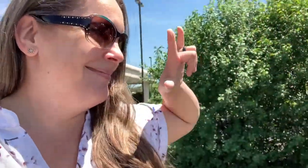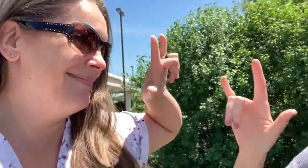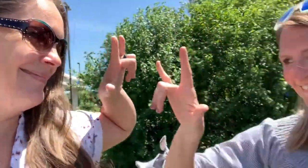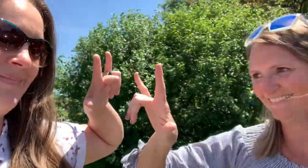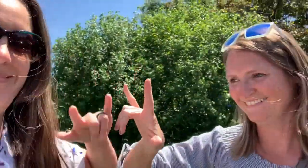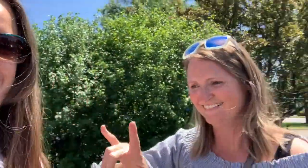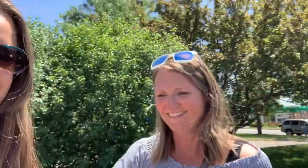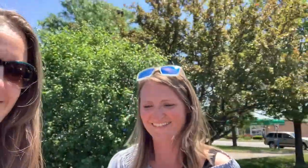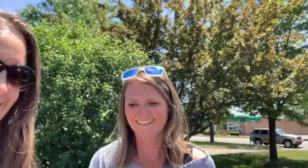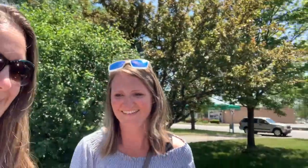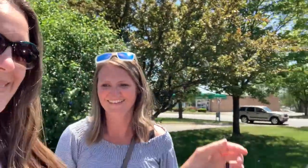I love you!